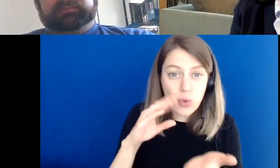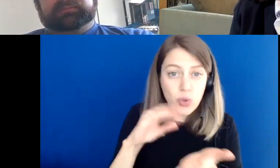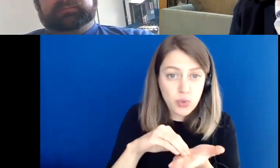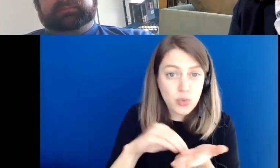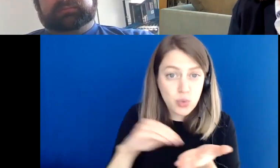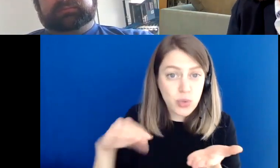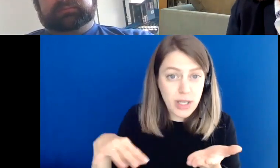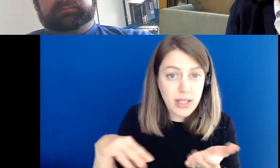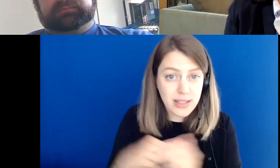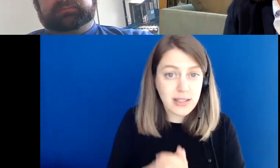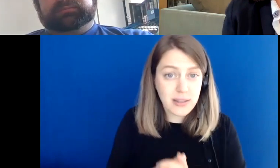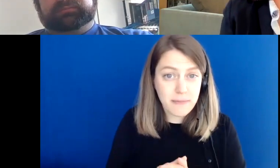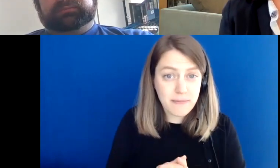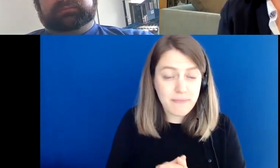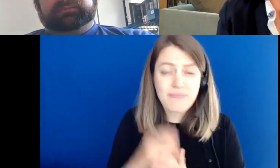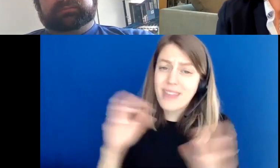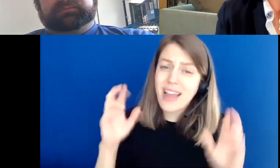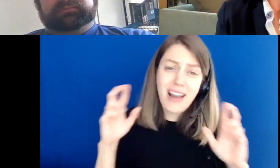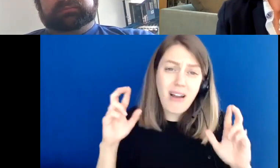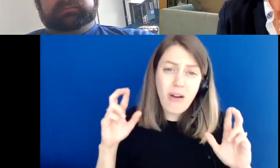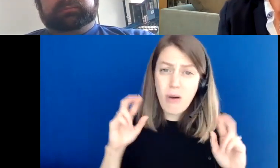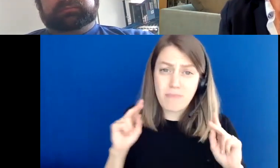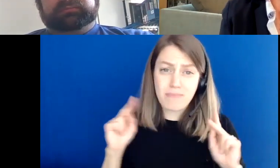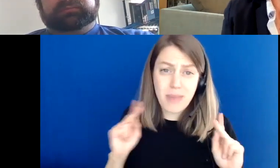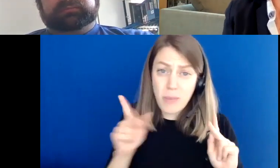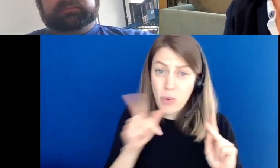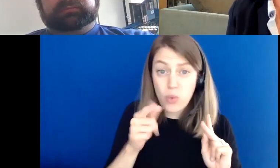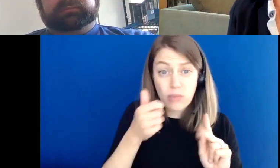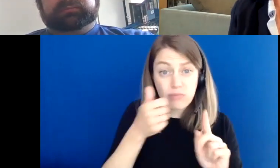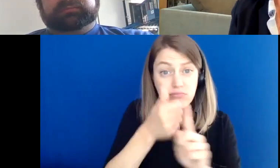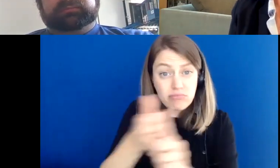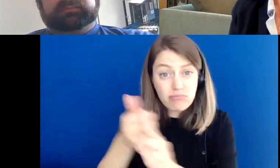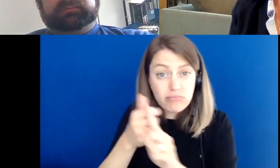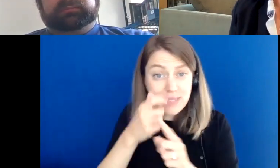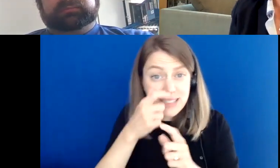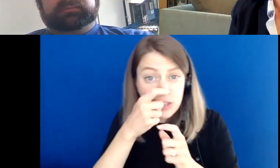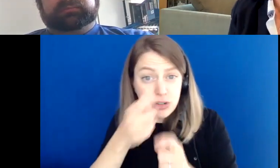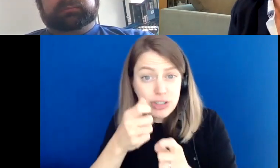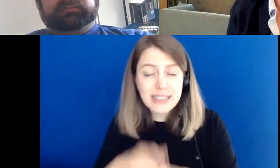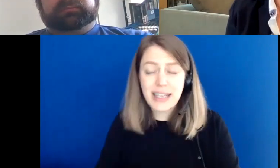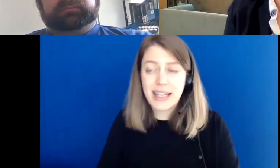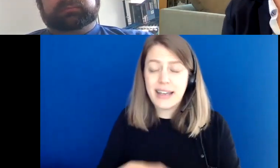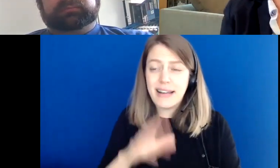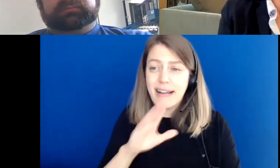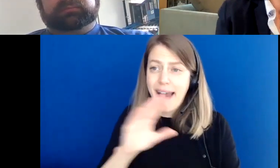I hope that people who are interested and have their hearts in